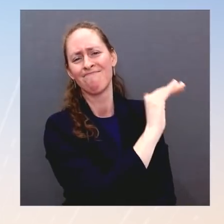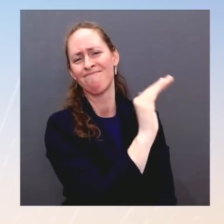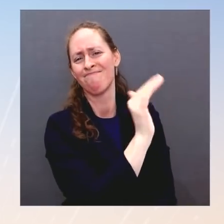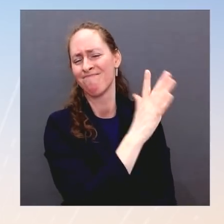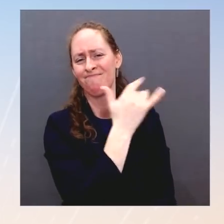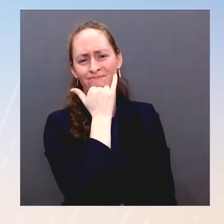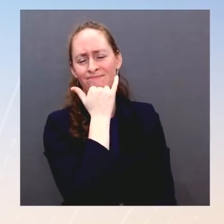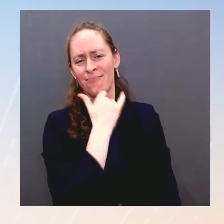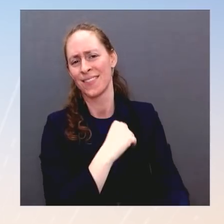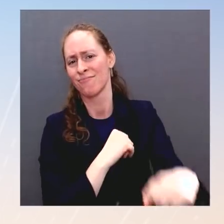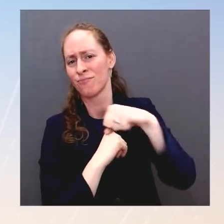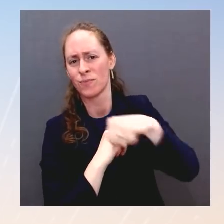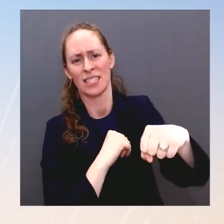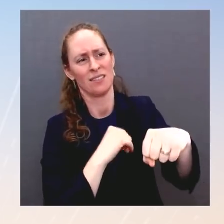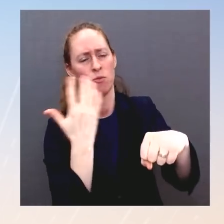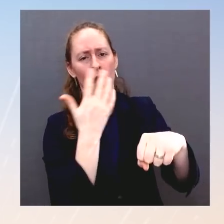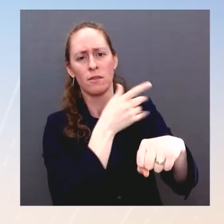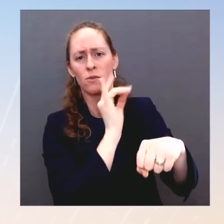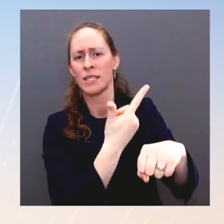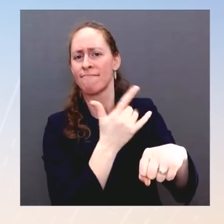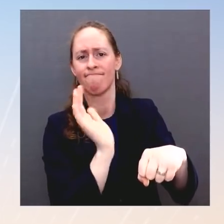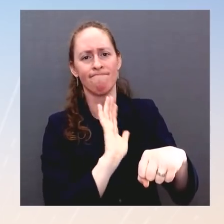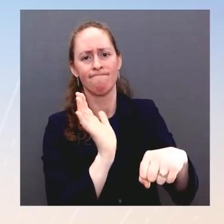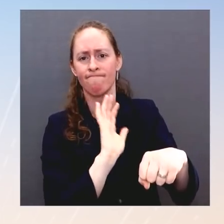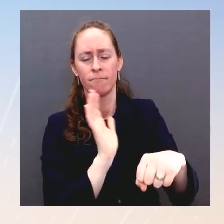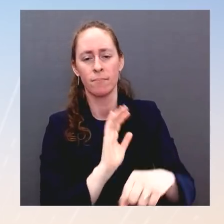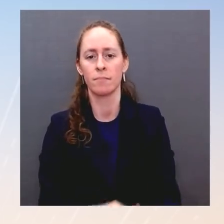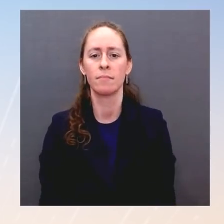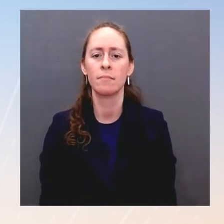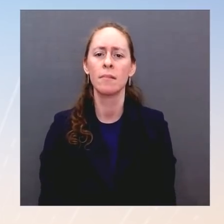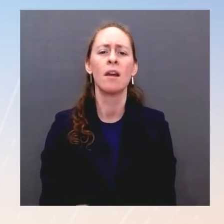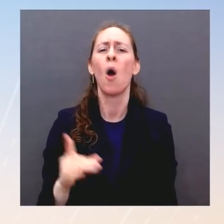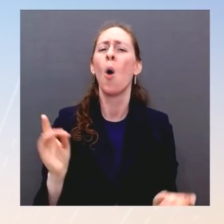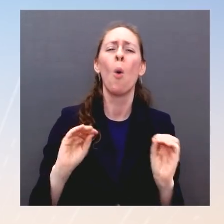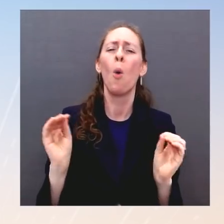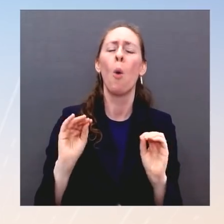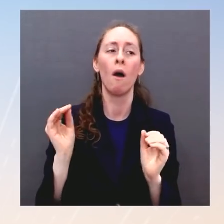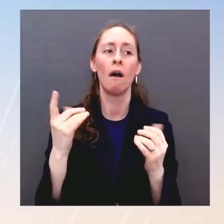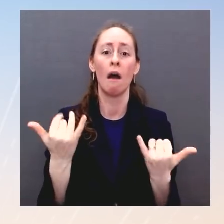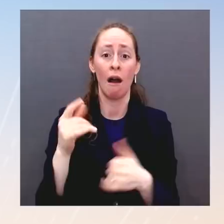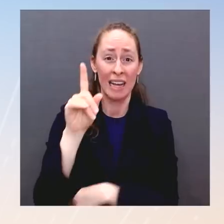or hiding or waiting to see what happens next. It is already clear what's happening. And as a part of that,